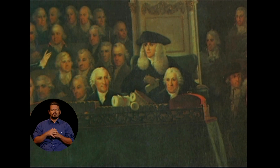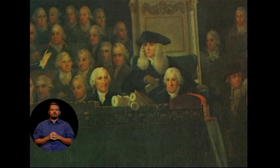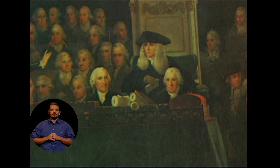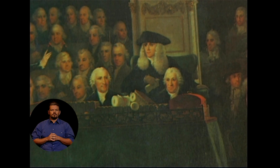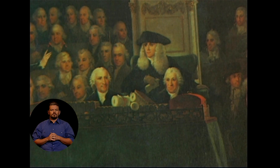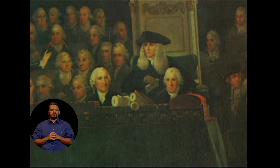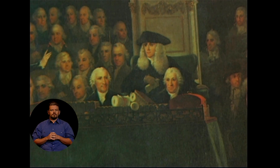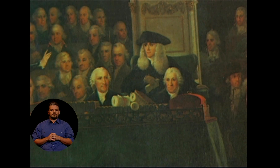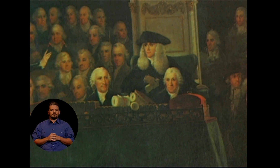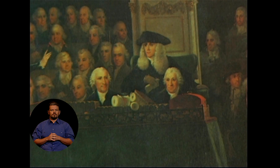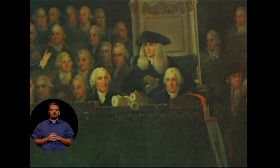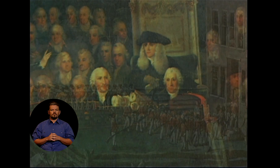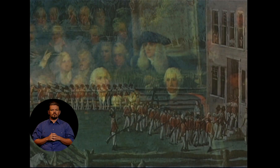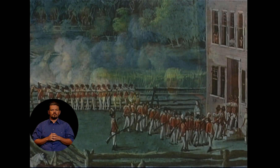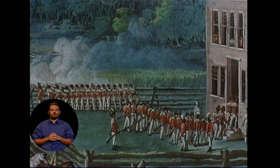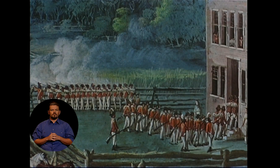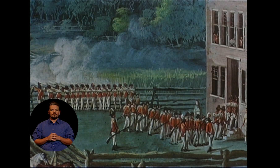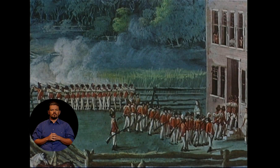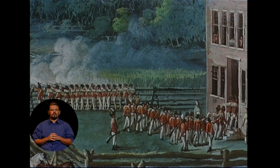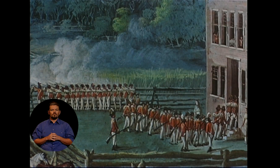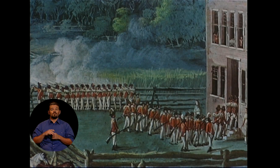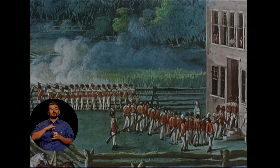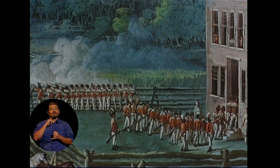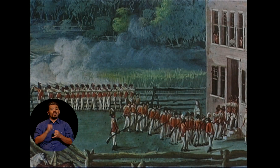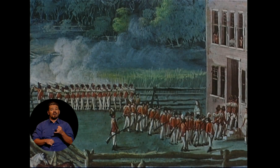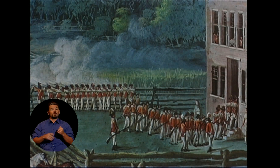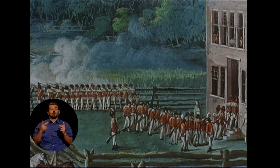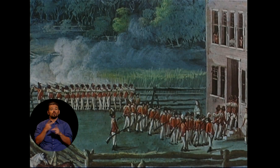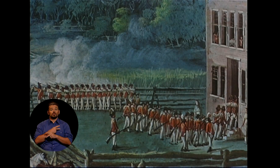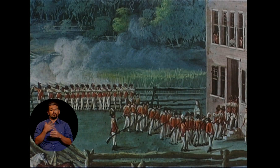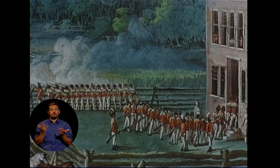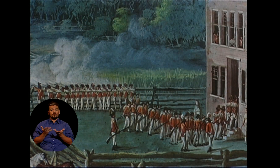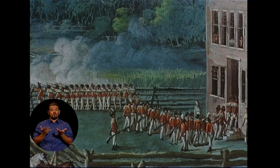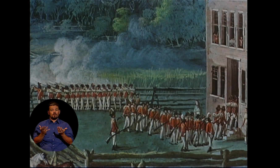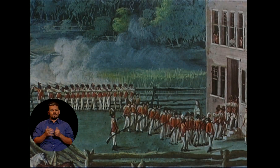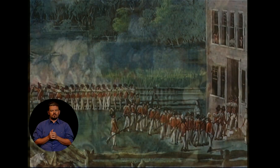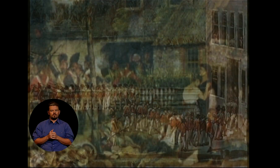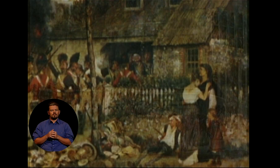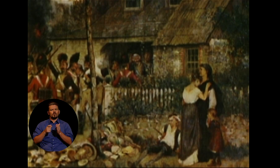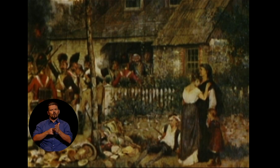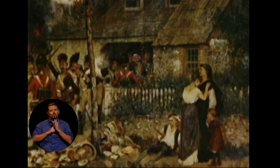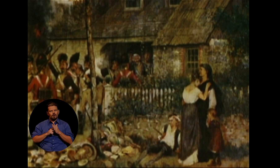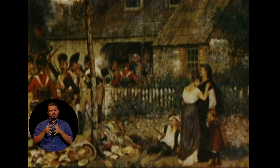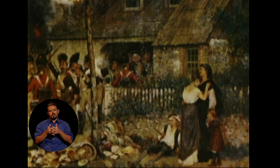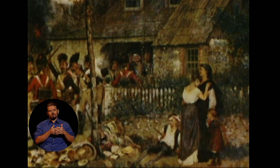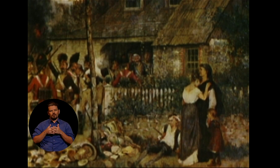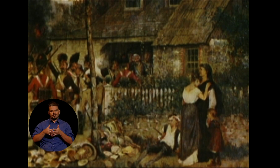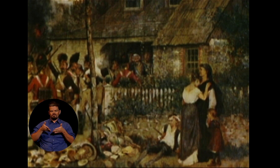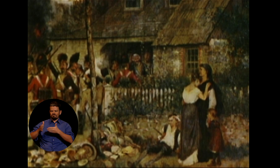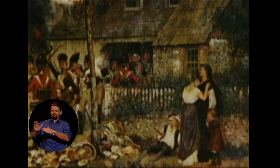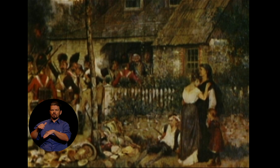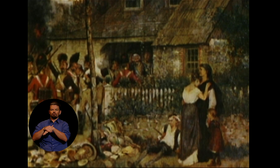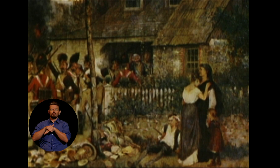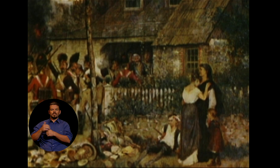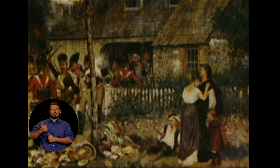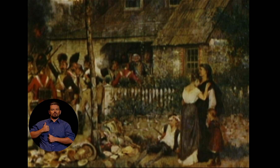THE LAST AND MOST INFLAMMATORY ACT REQUIRED THAT COLONISTS QUARTER BRITISH TROOPS IN THEIR HOMES.